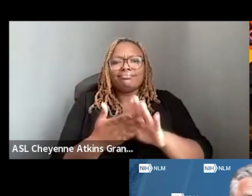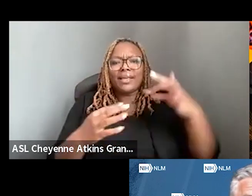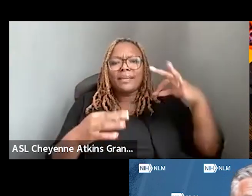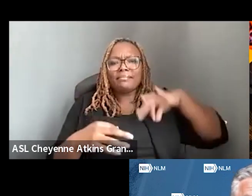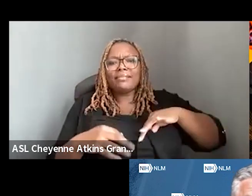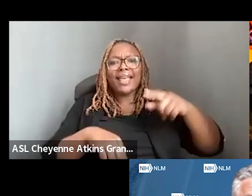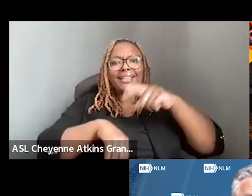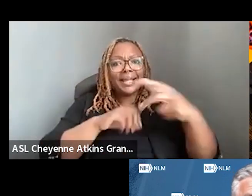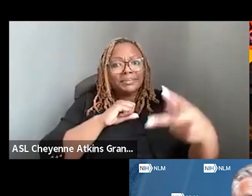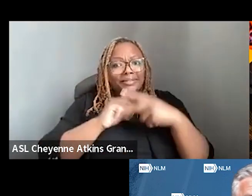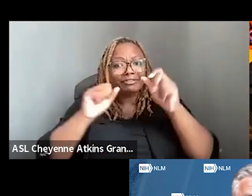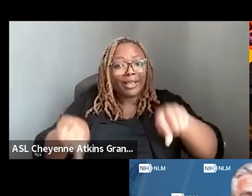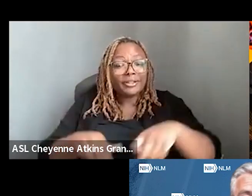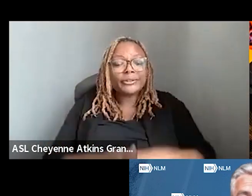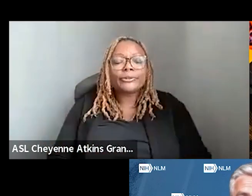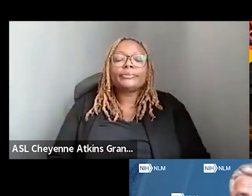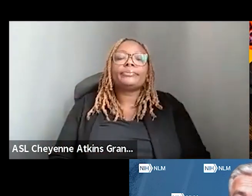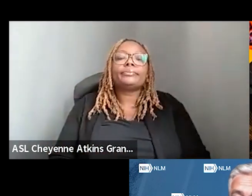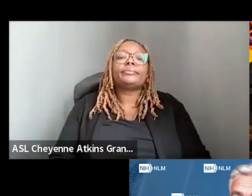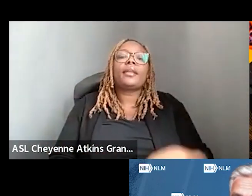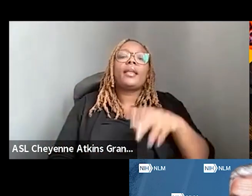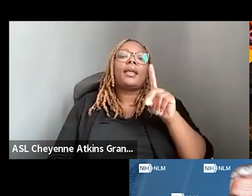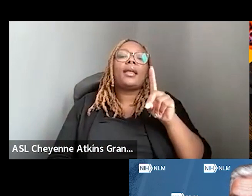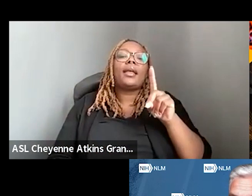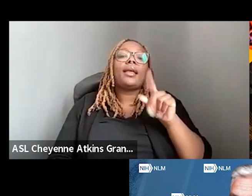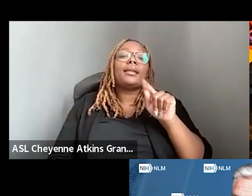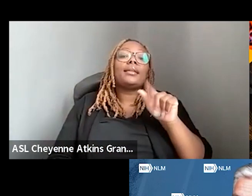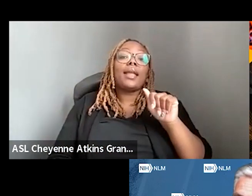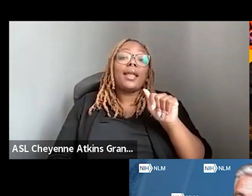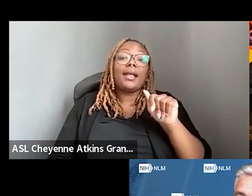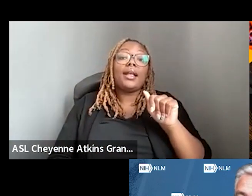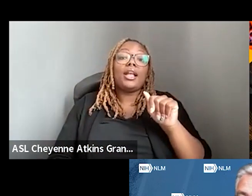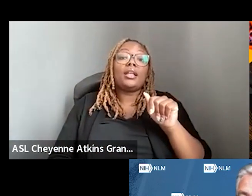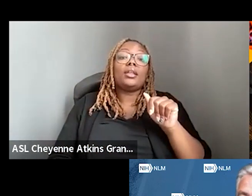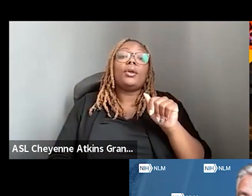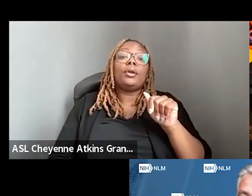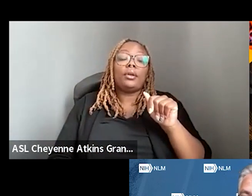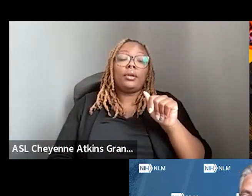Data kind of comes over into these documents in two ways.